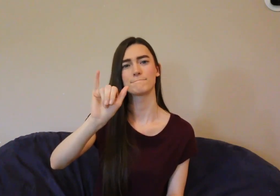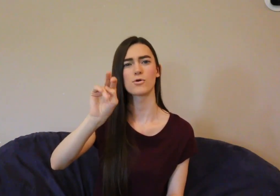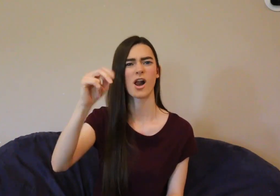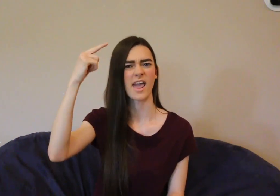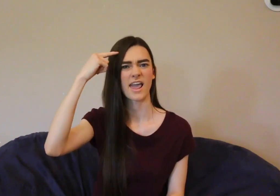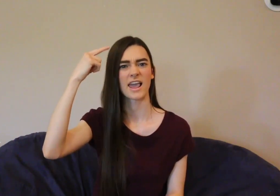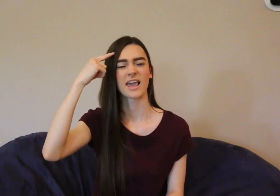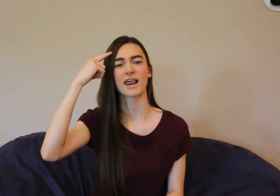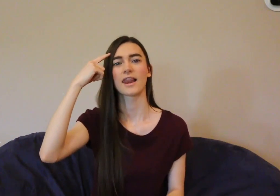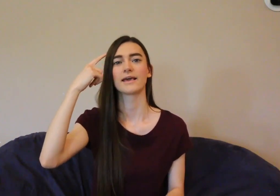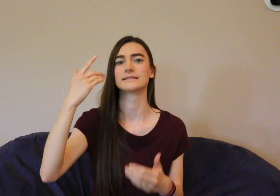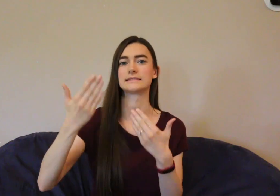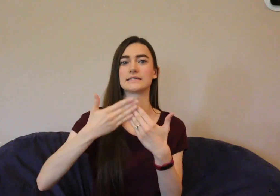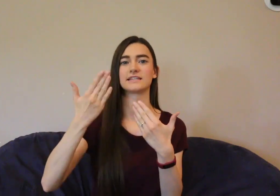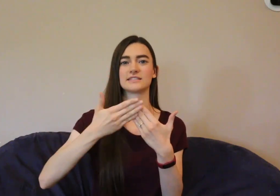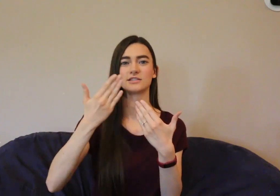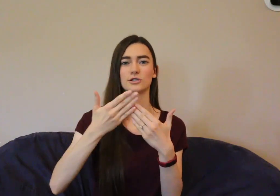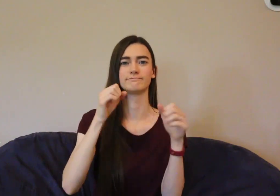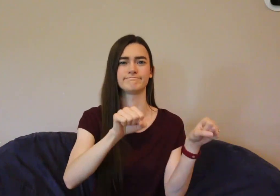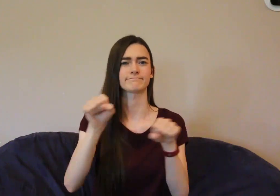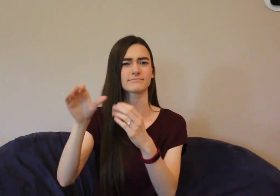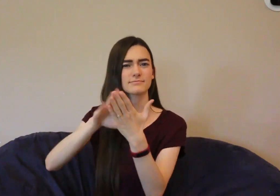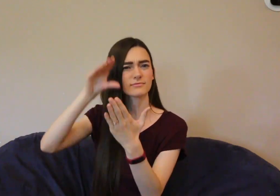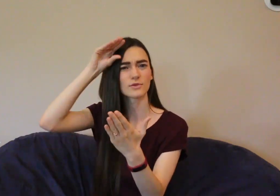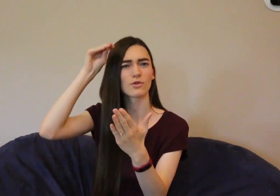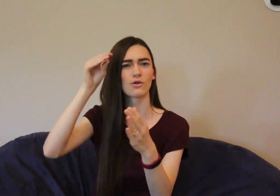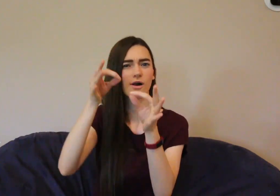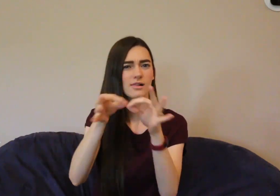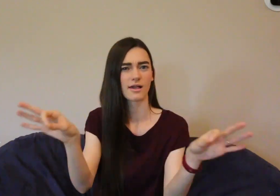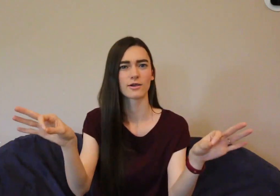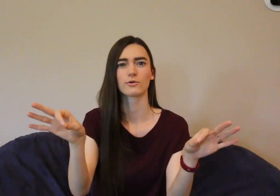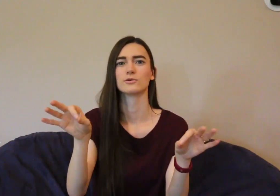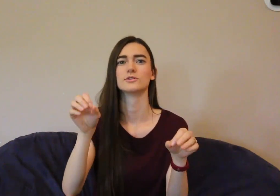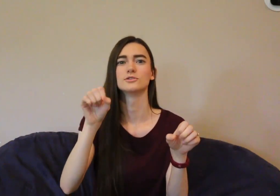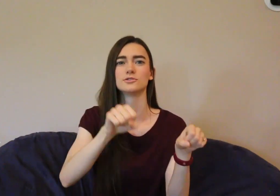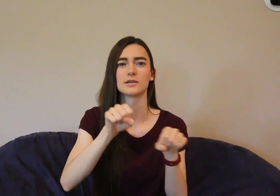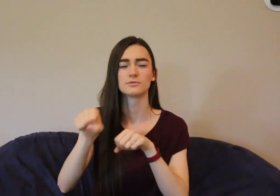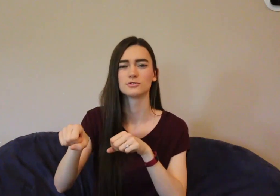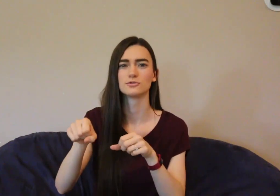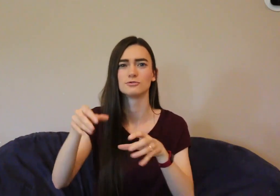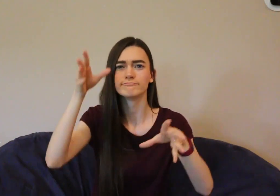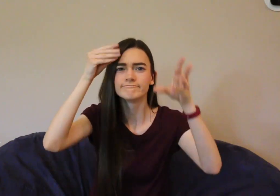because their brain is able to learn languages better